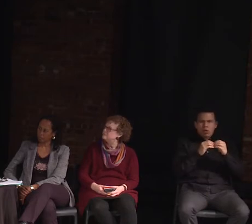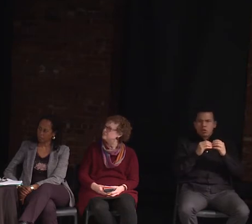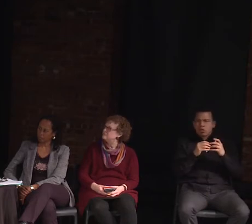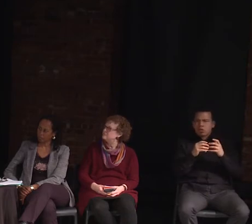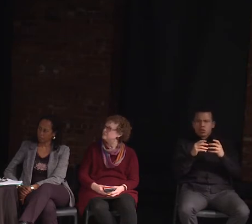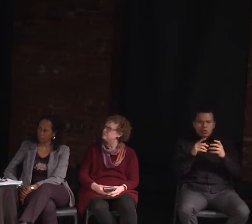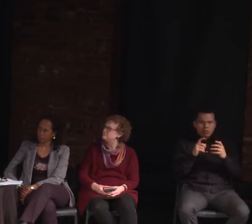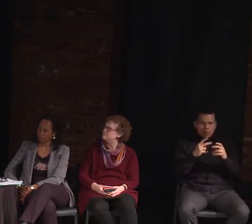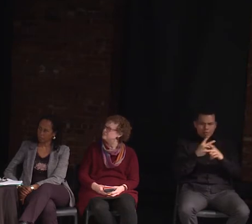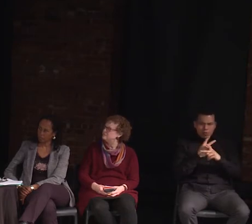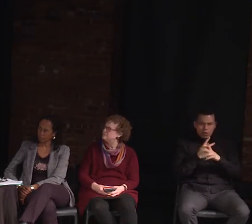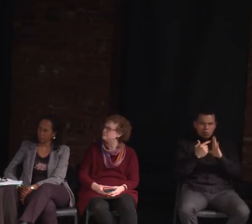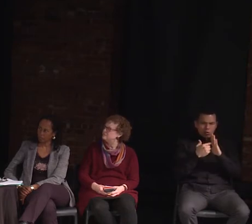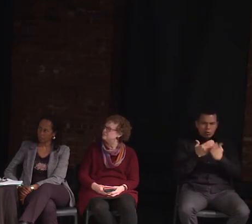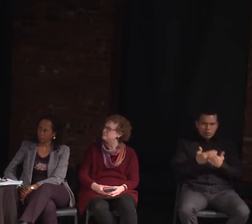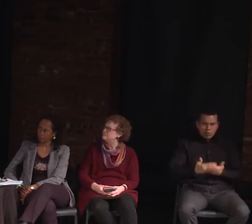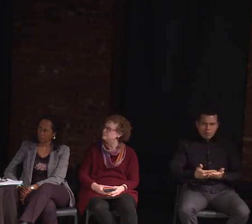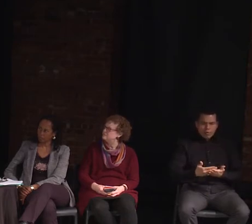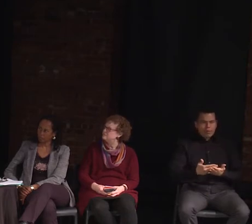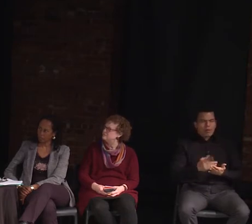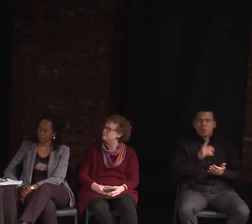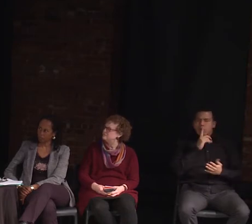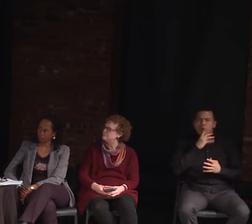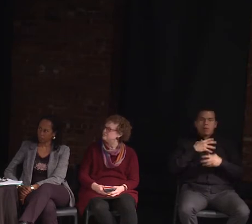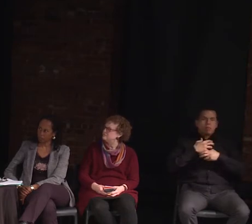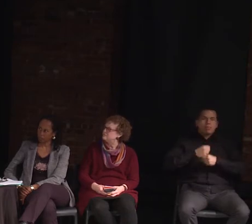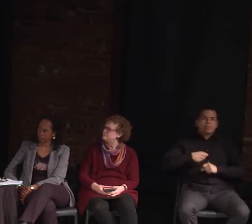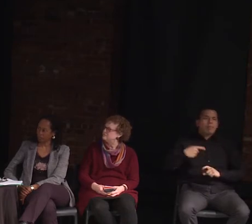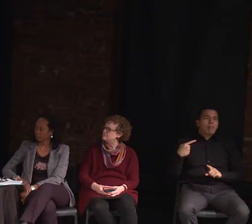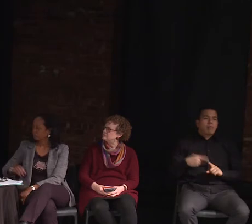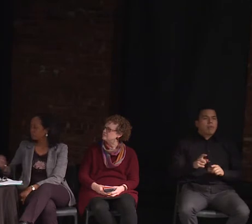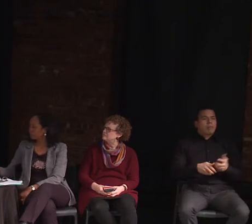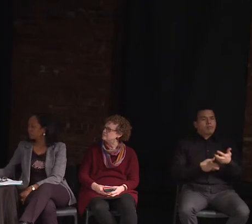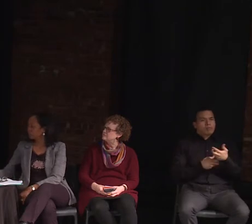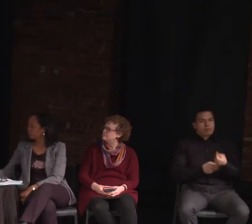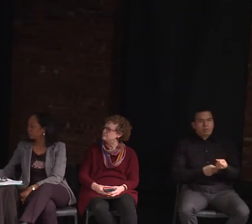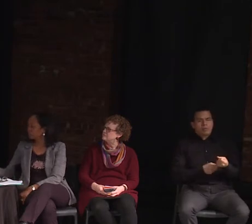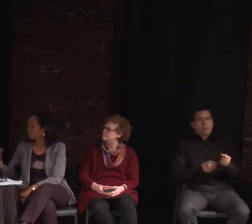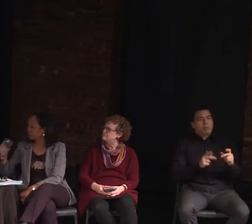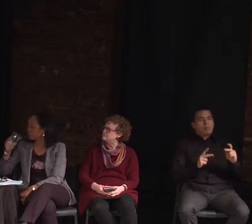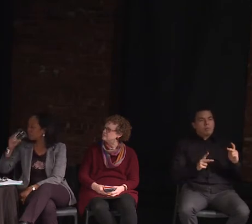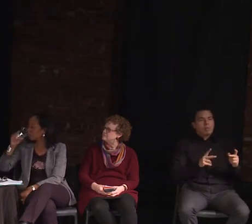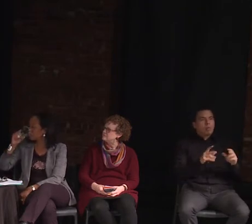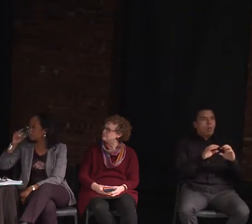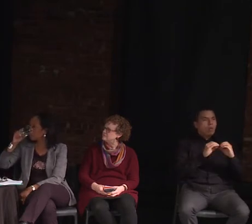and respect with the people, with the organizations, with everybody we're working with.